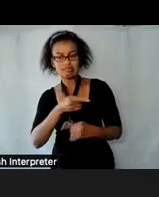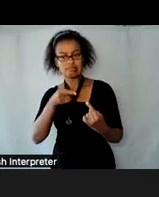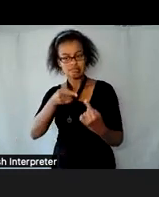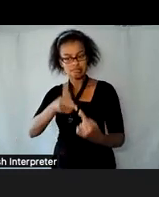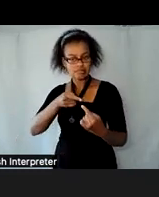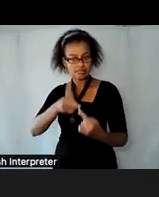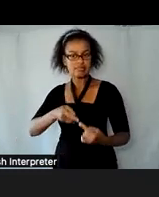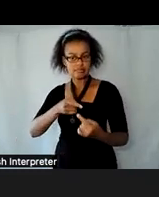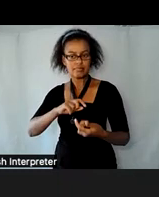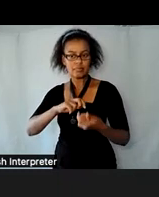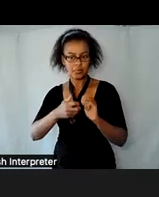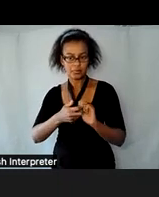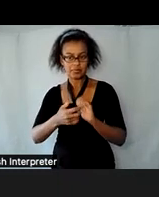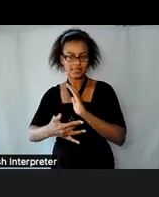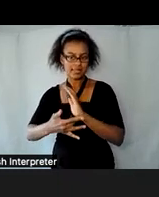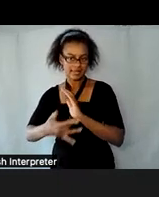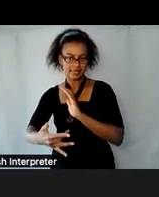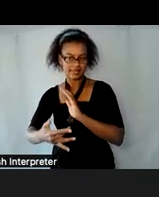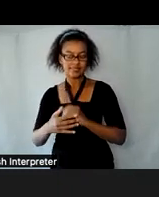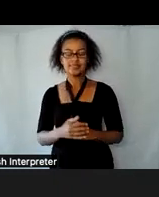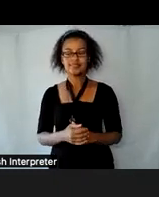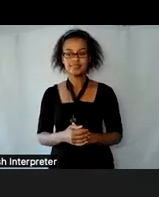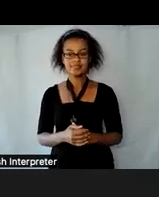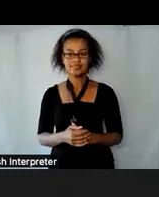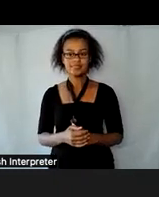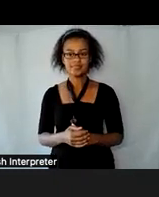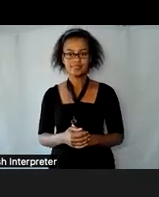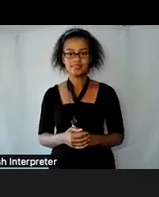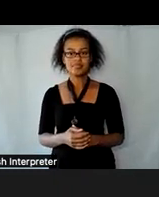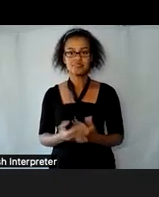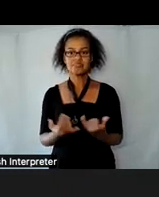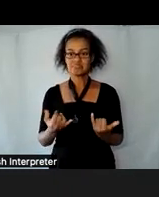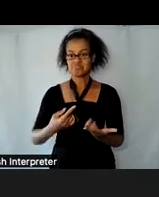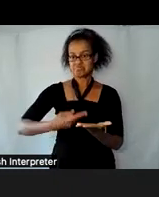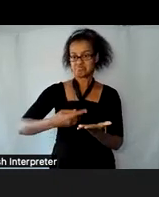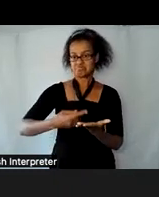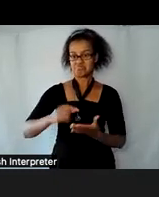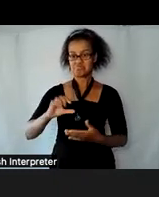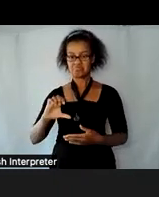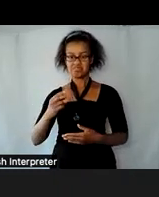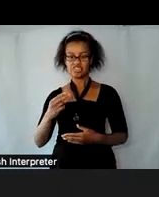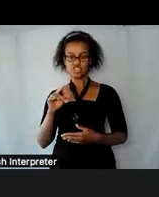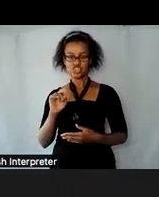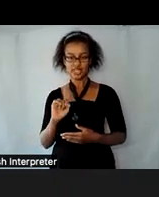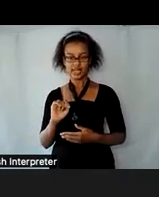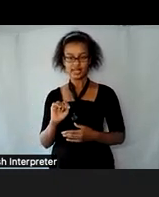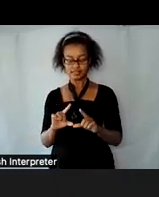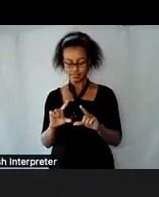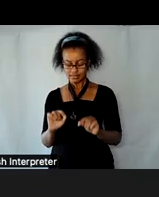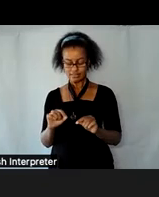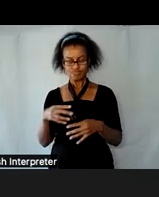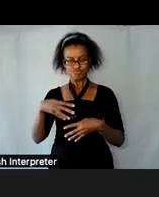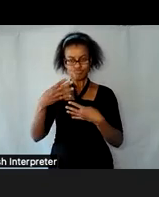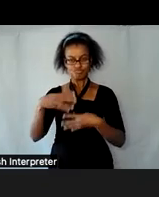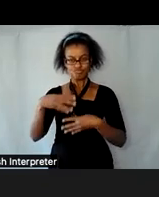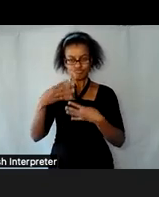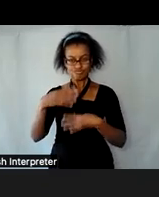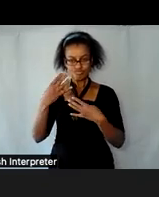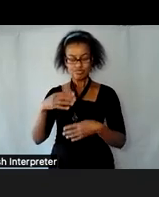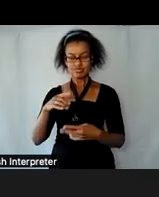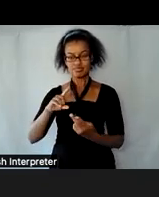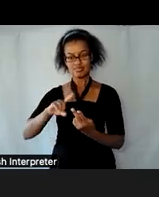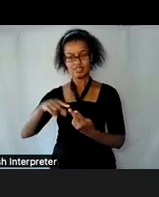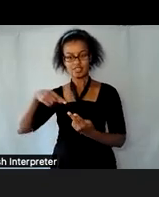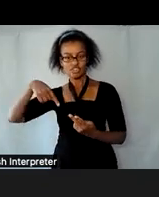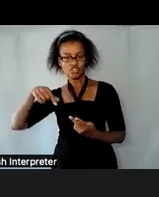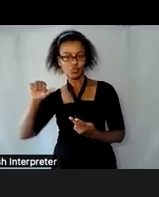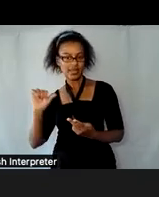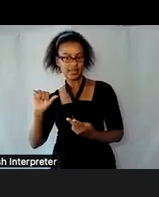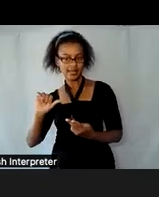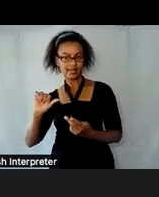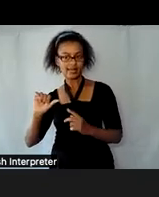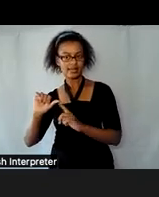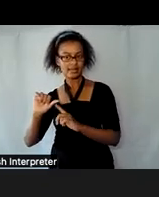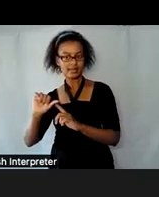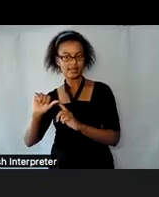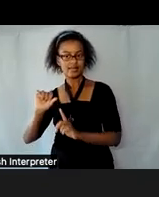And now that I'm talking about the chat boxes, q&a box is specific for all your questions